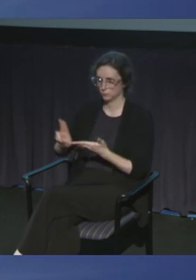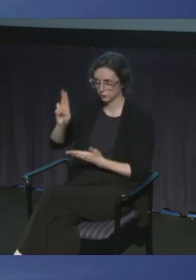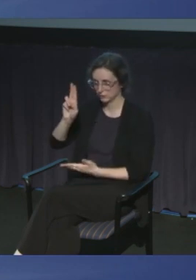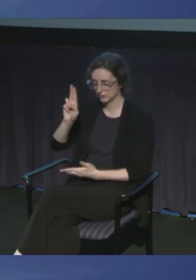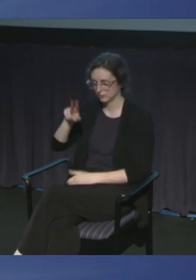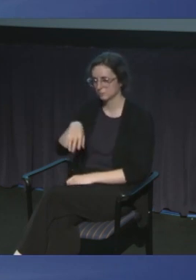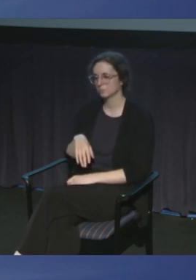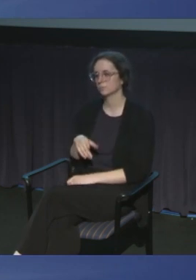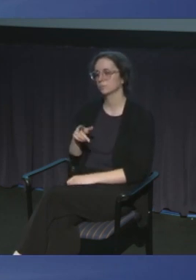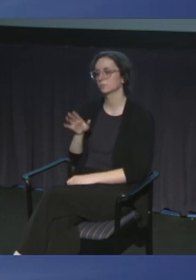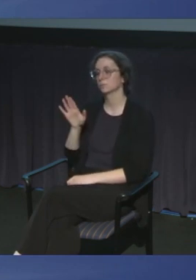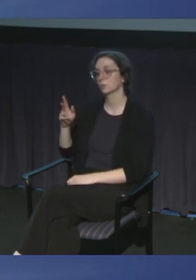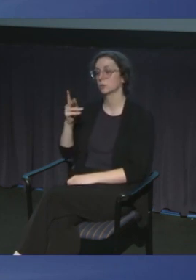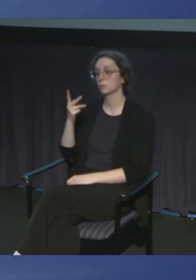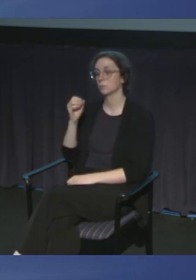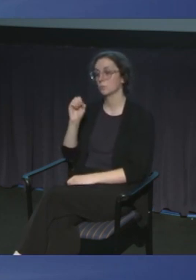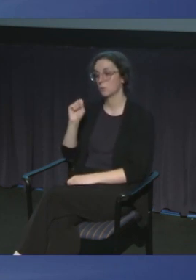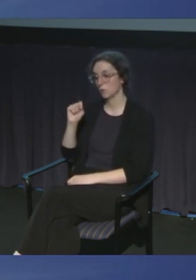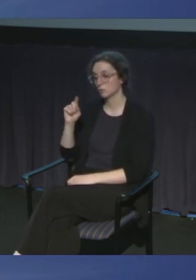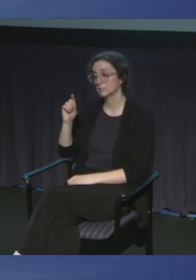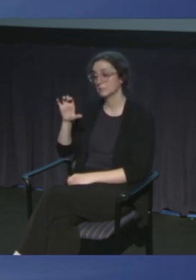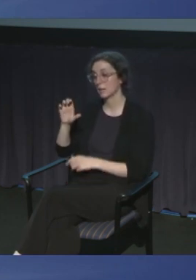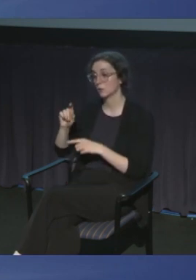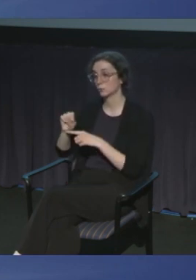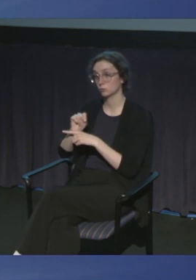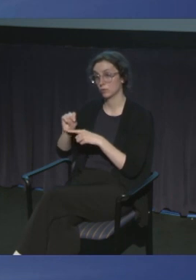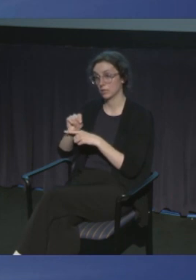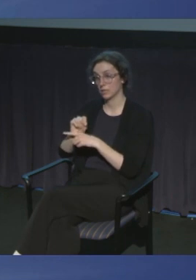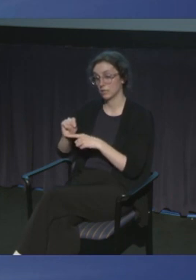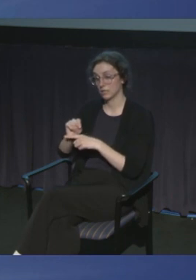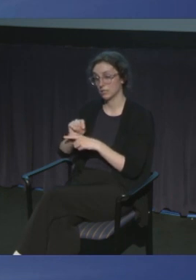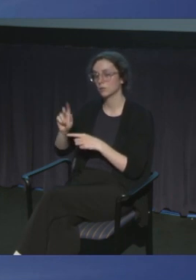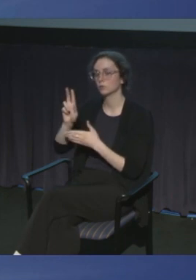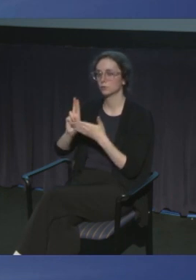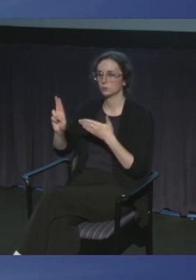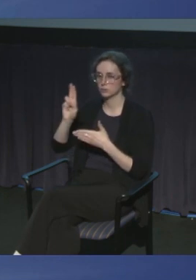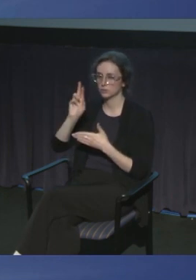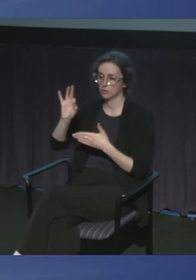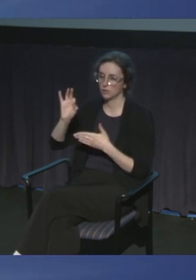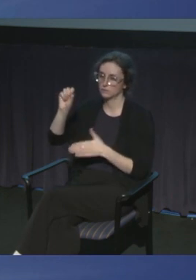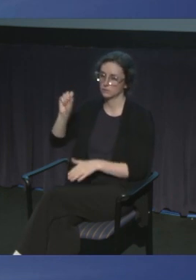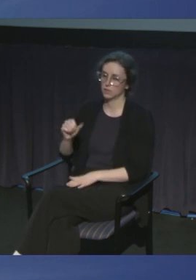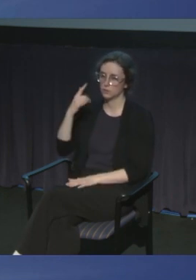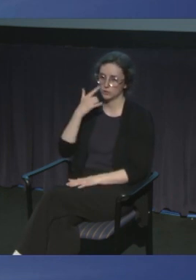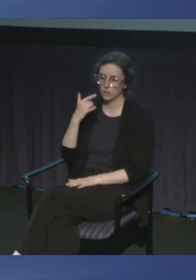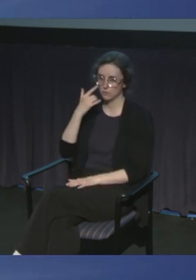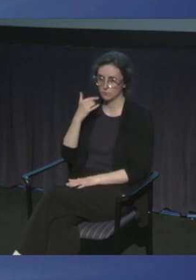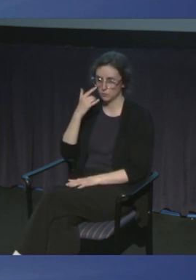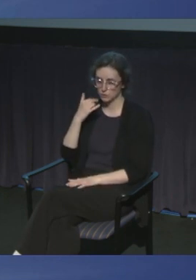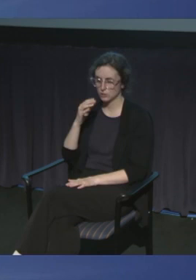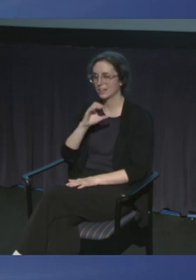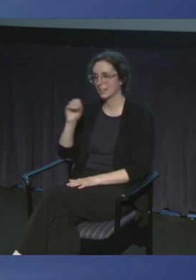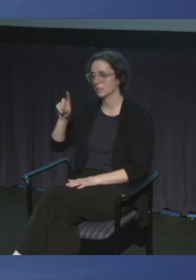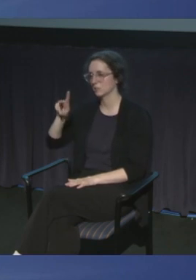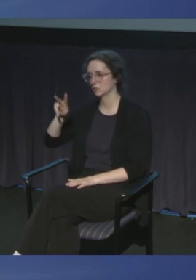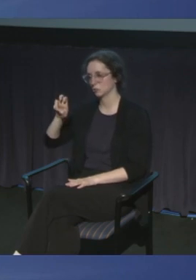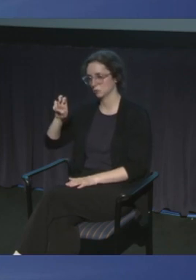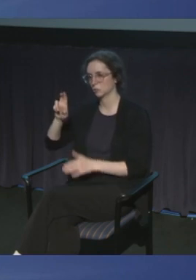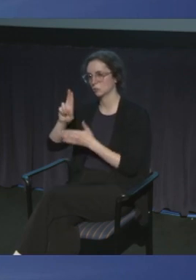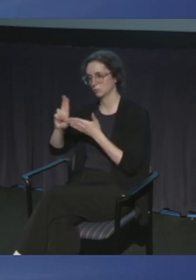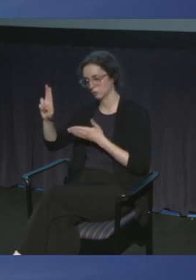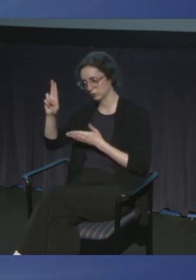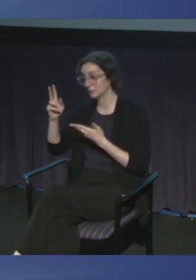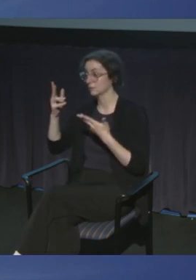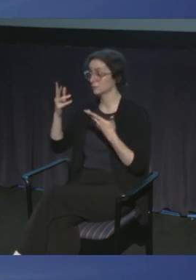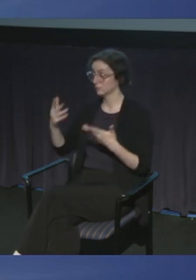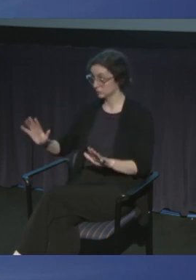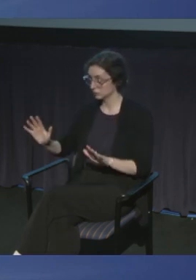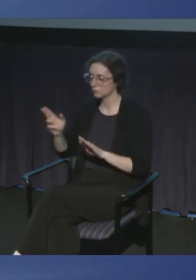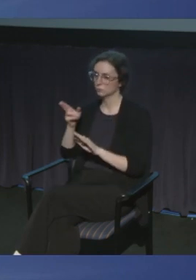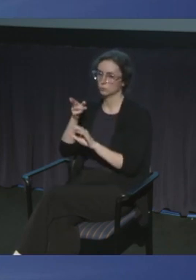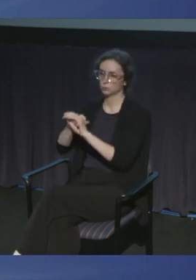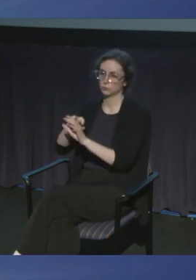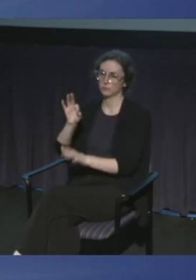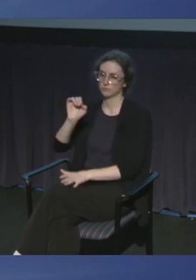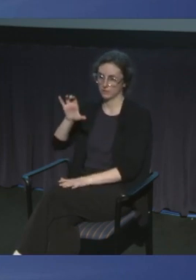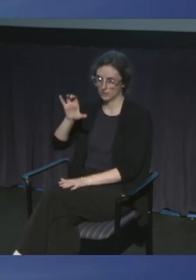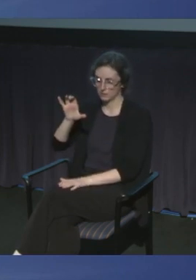IT PHD FROM NORTHWESTERN